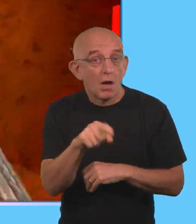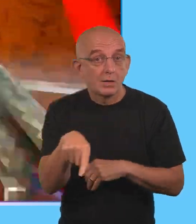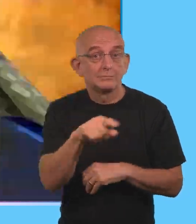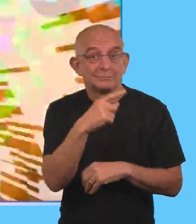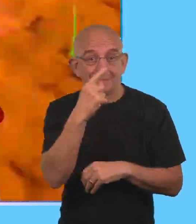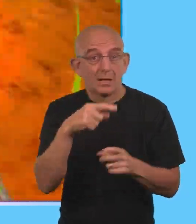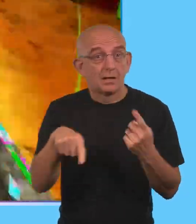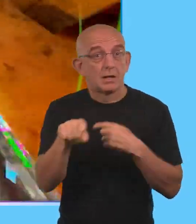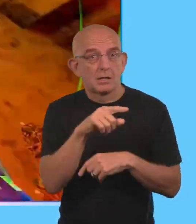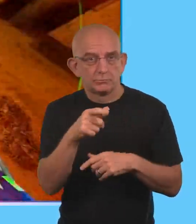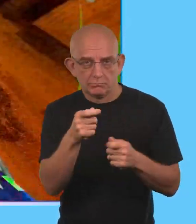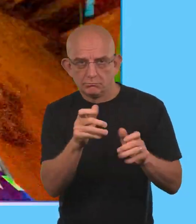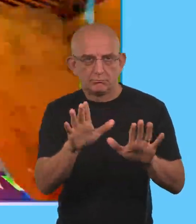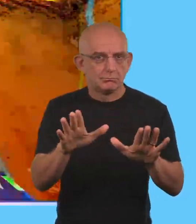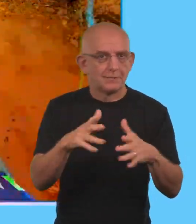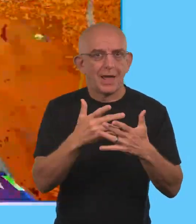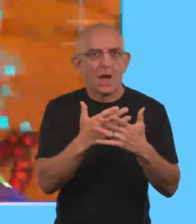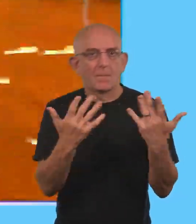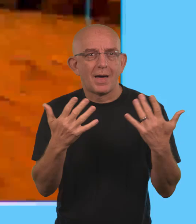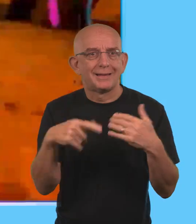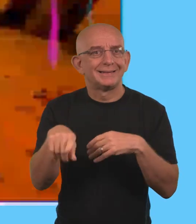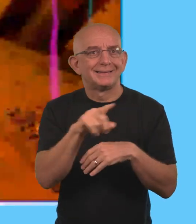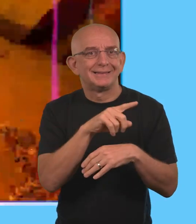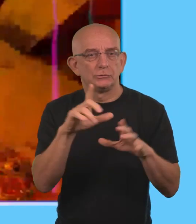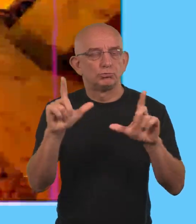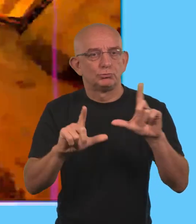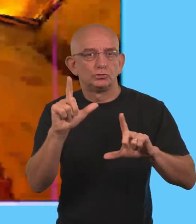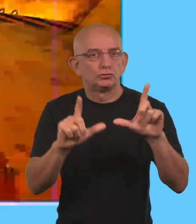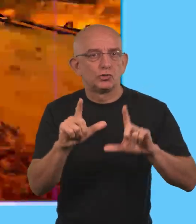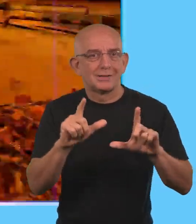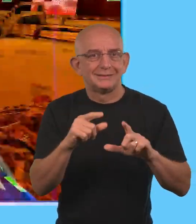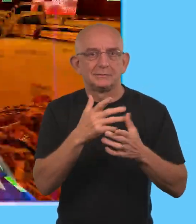Last but not least, it's also possible for players to regulate the amount of